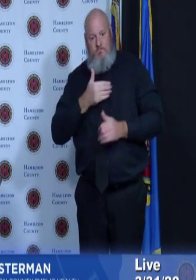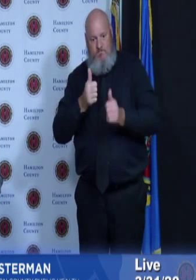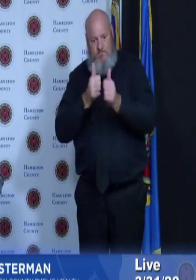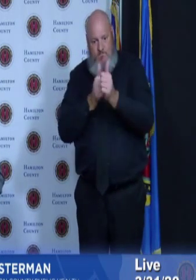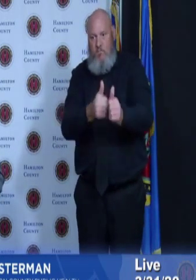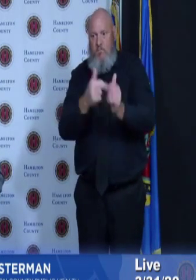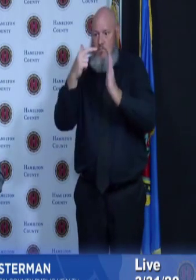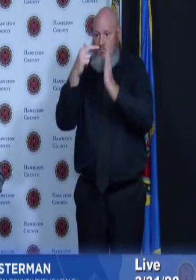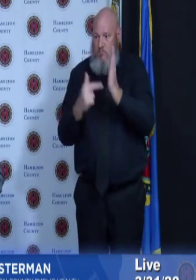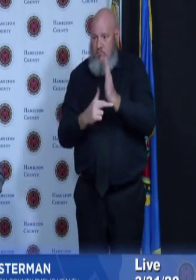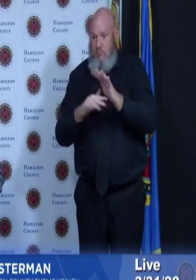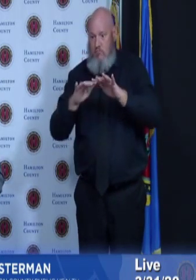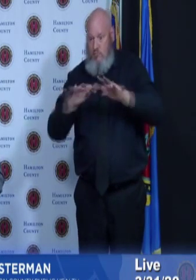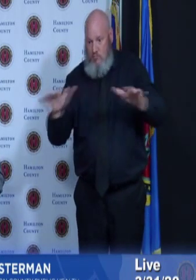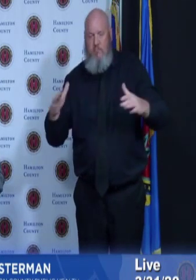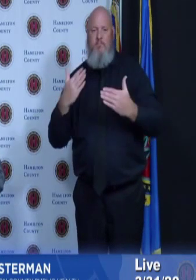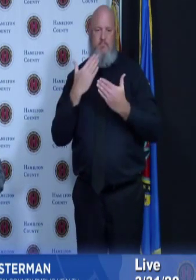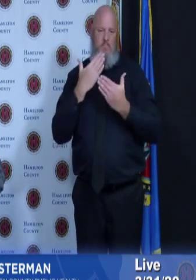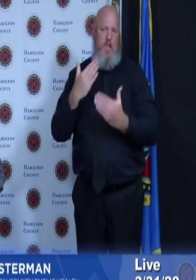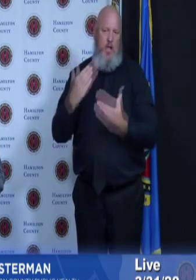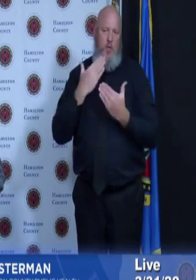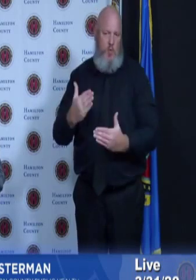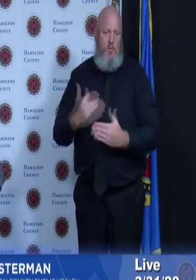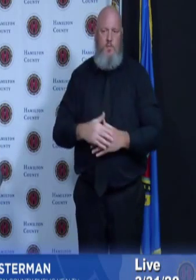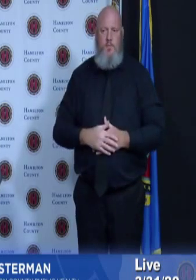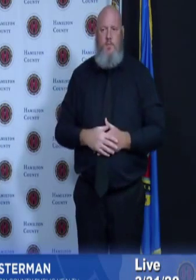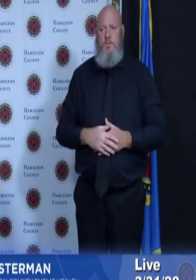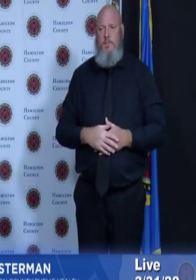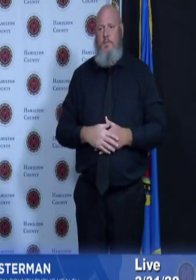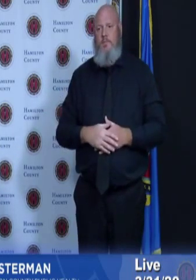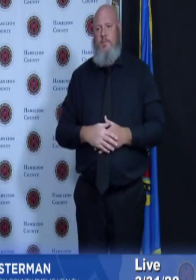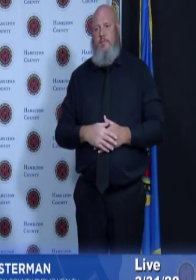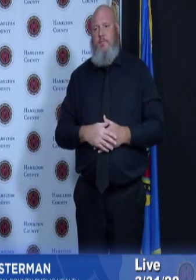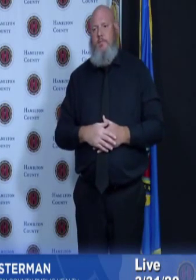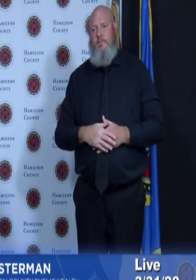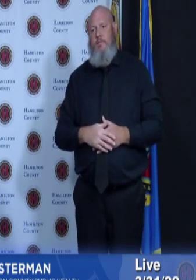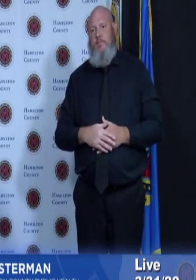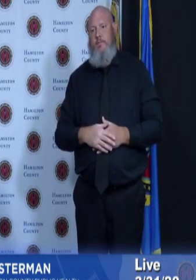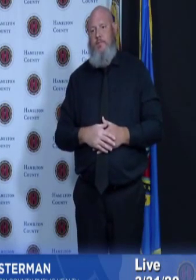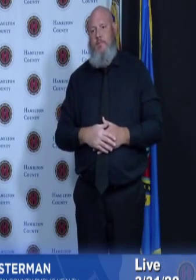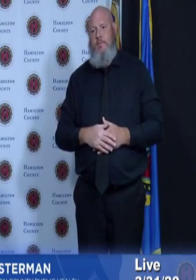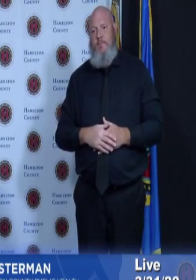said we are doing the best we can to stop that social distancing from having